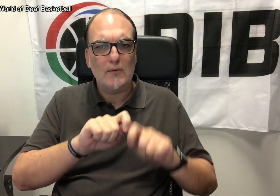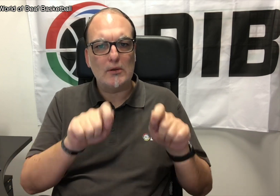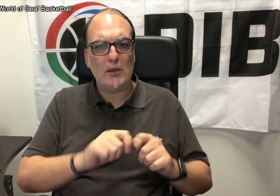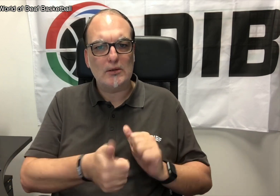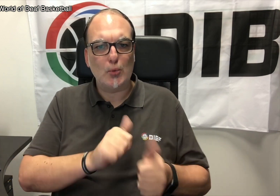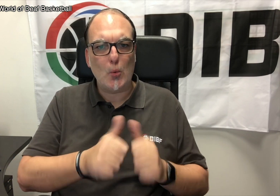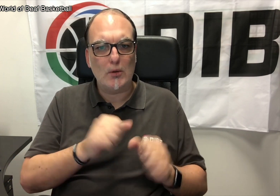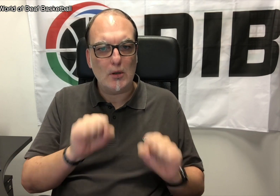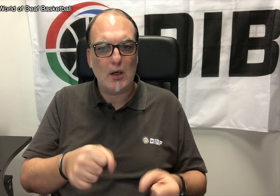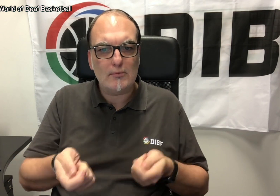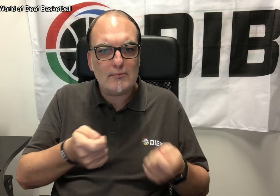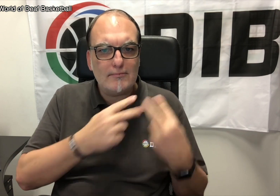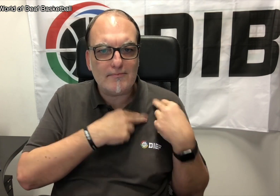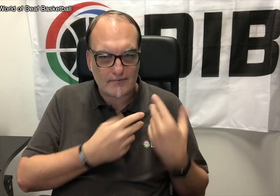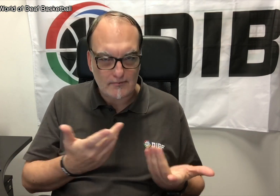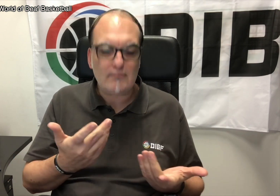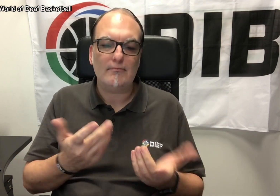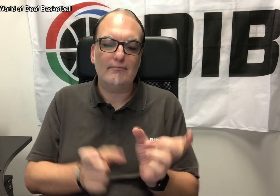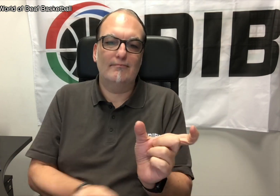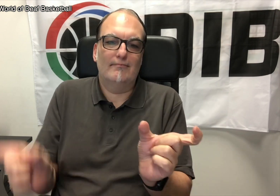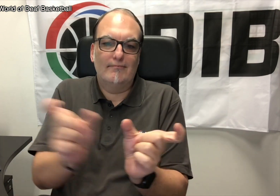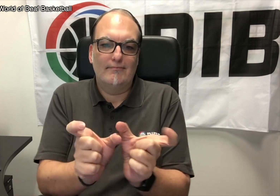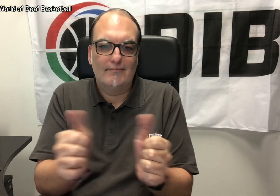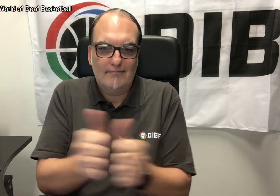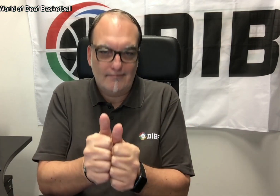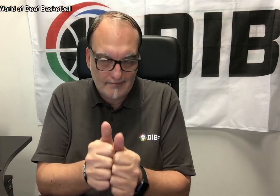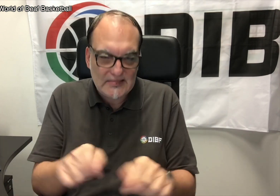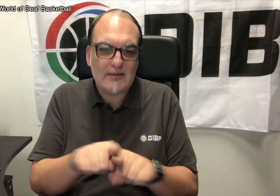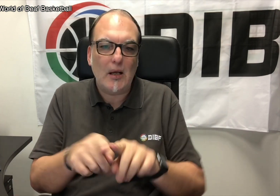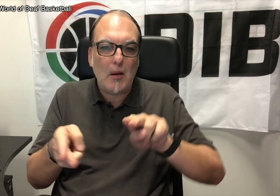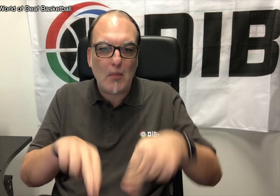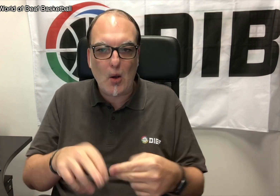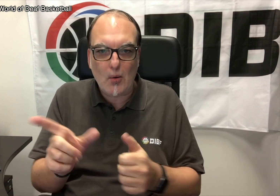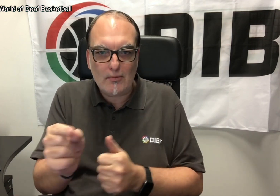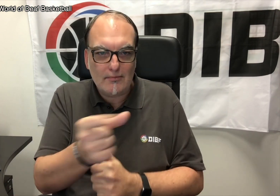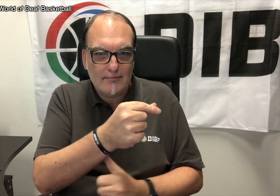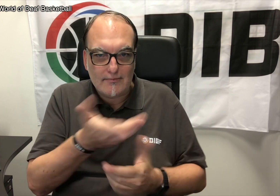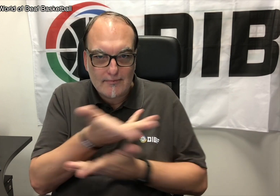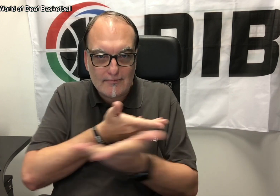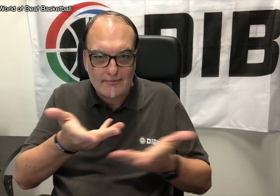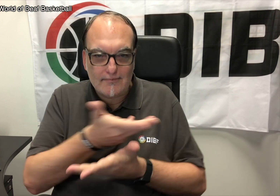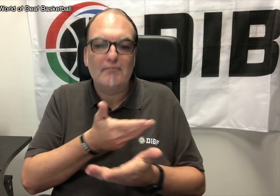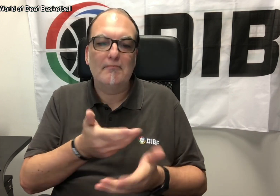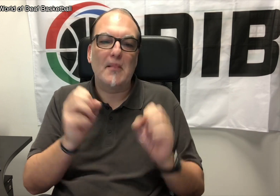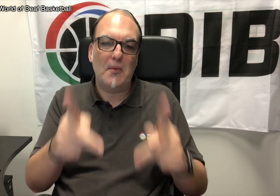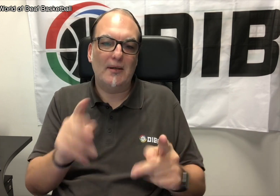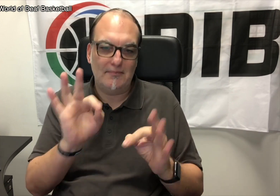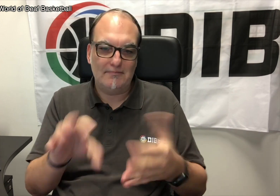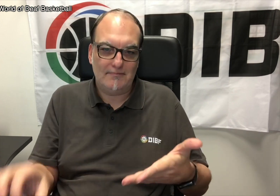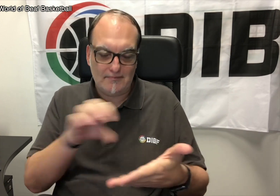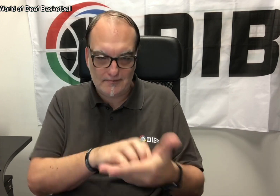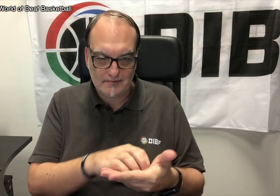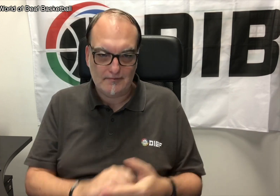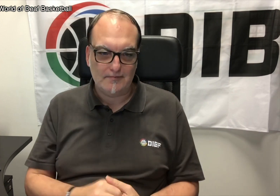so both groups could work together. It was added.